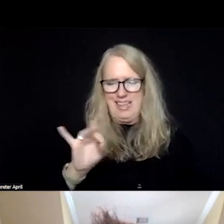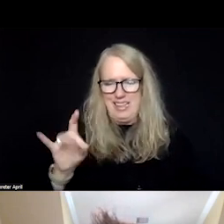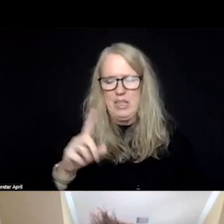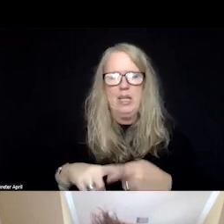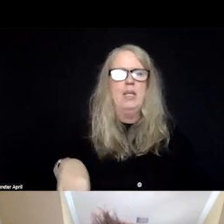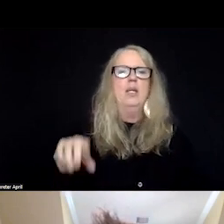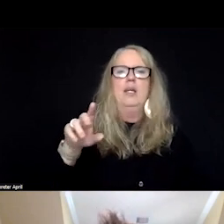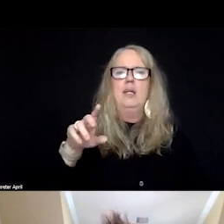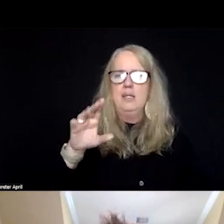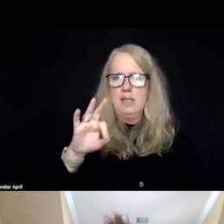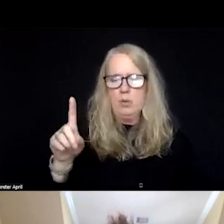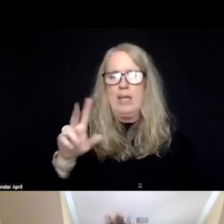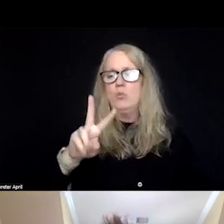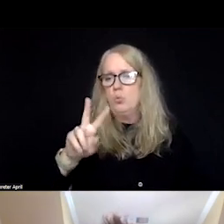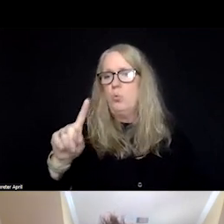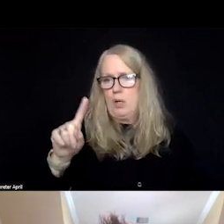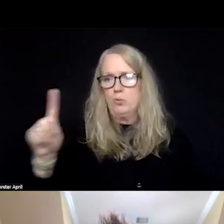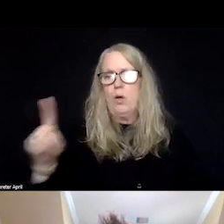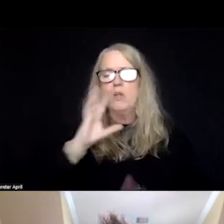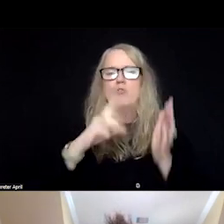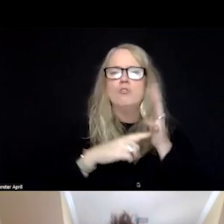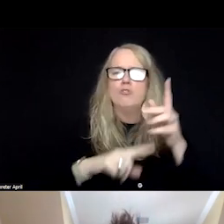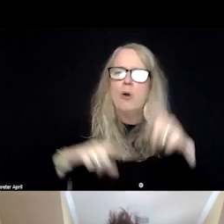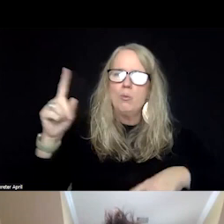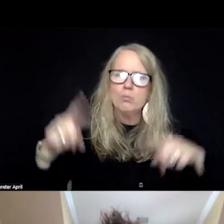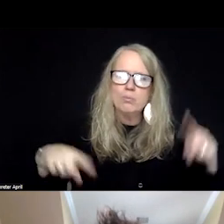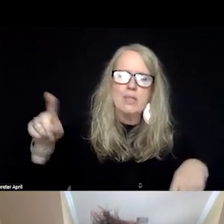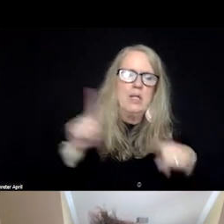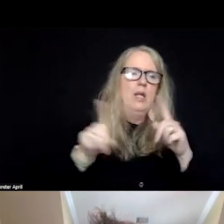211 AND REALLY ROLLING OUT THE STATE AND FEDERAL FUNDING. IF YOU